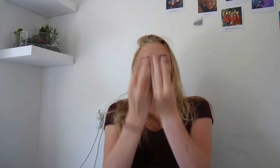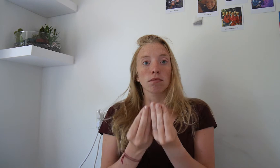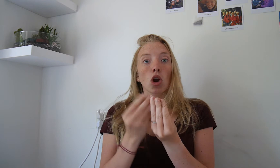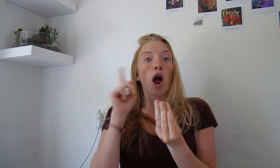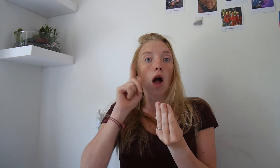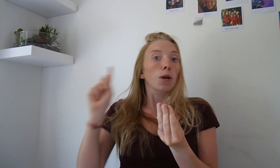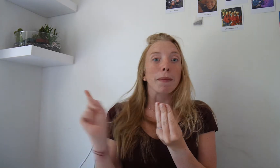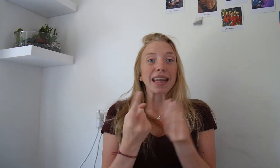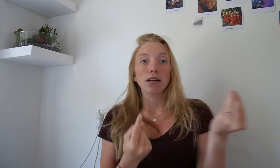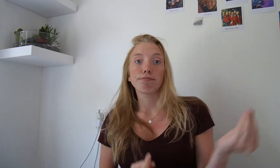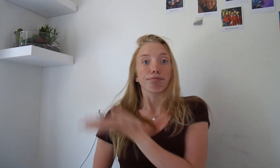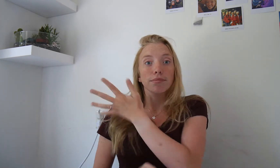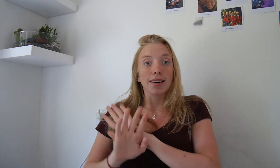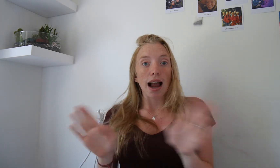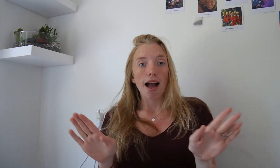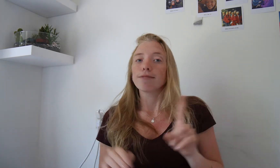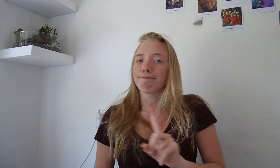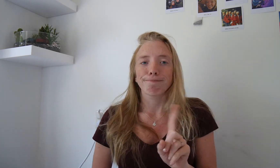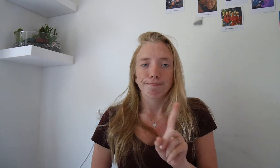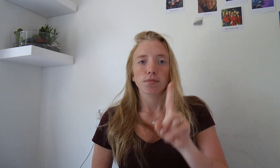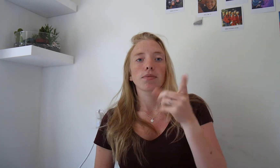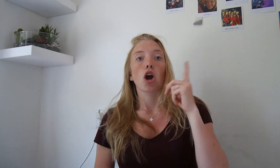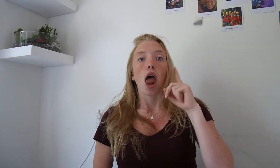But picking up the sounds is not the only thing that needs to happen.